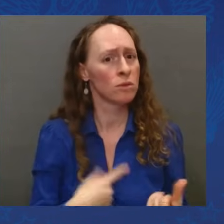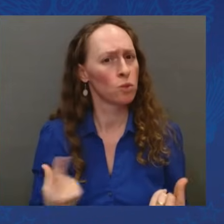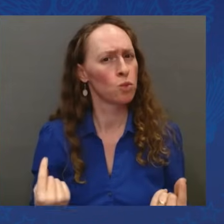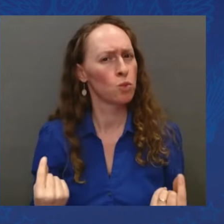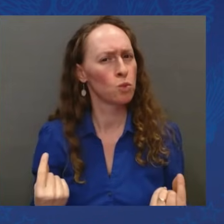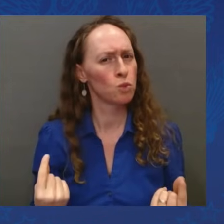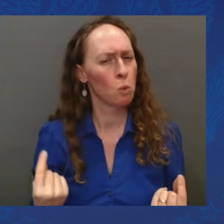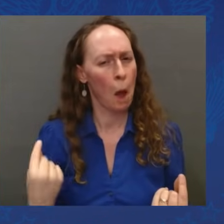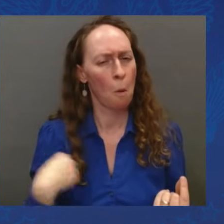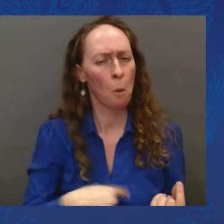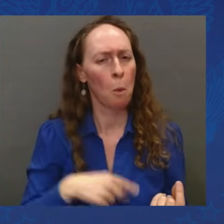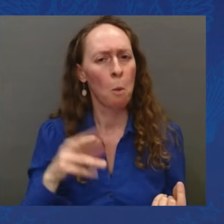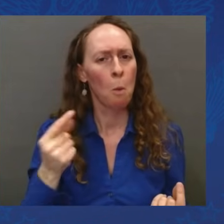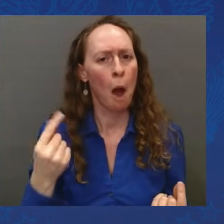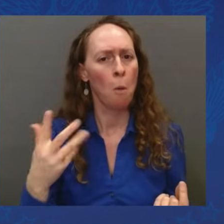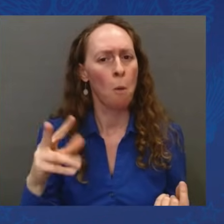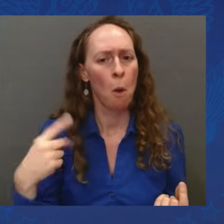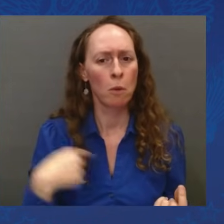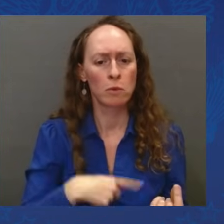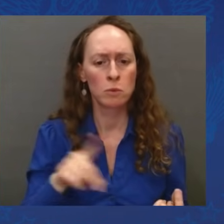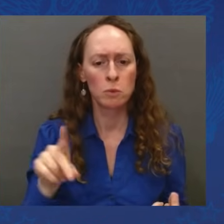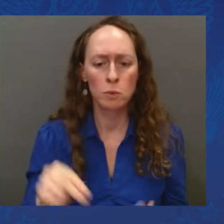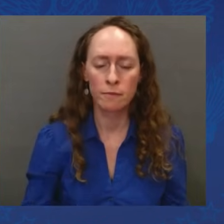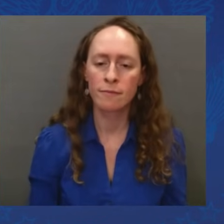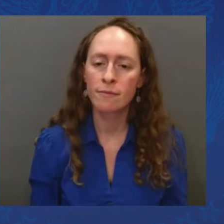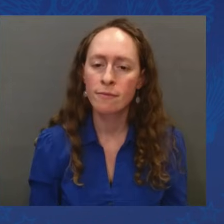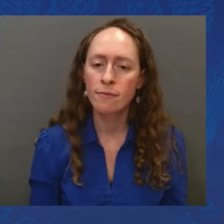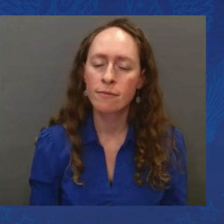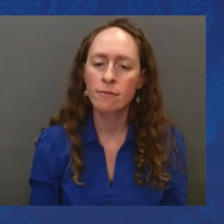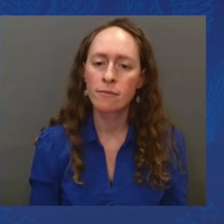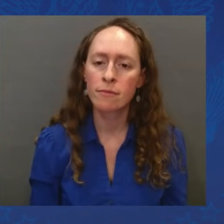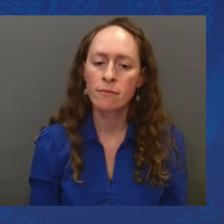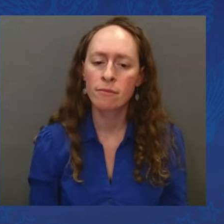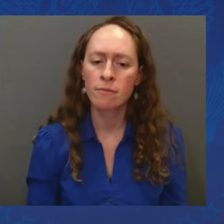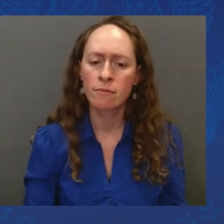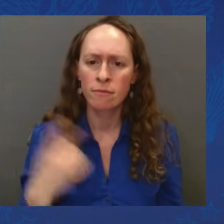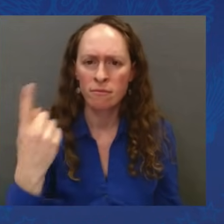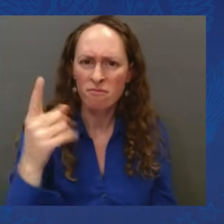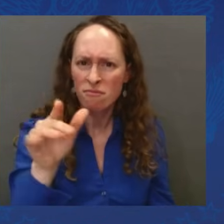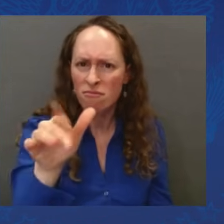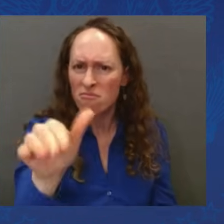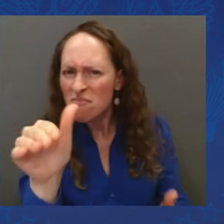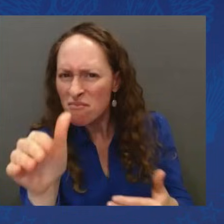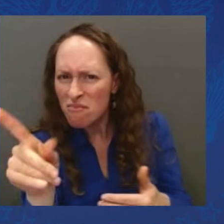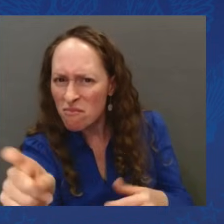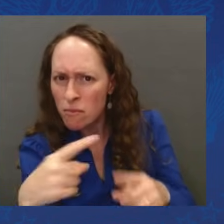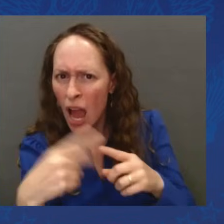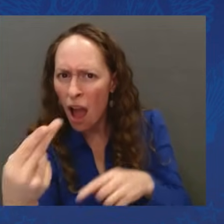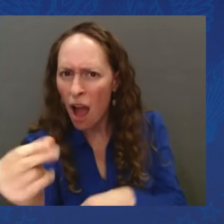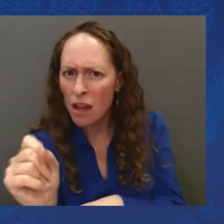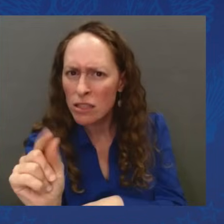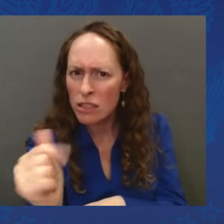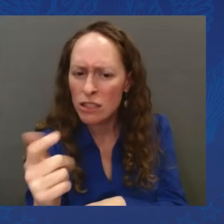The Press: -- "Hang tight. We're coming for you." The President: What I meant was I'm doing everything in my power to get you out -- coming to help you to get you out.